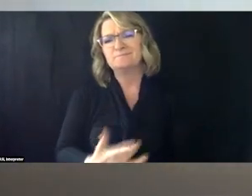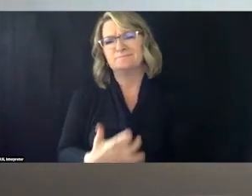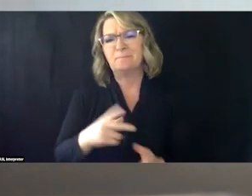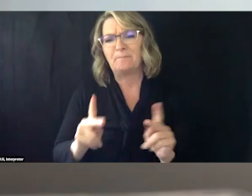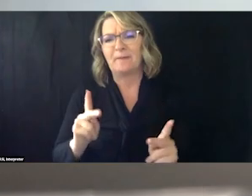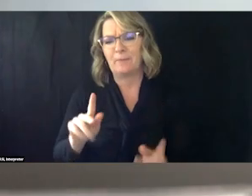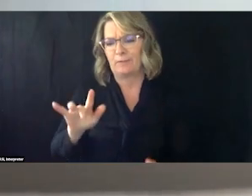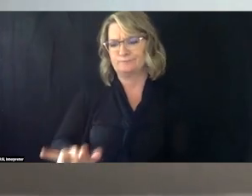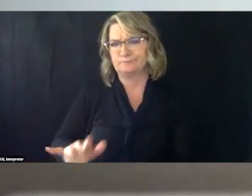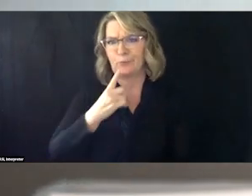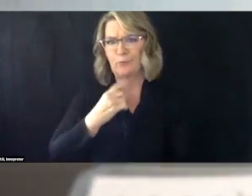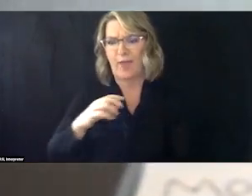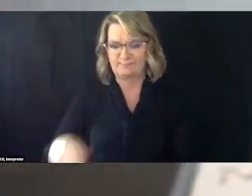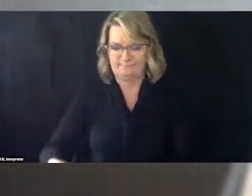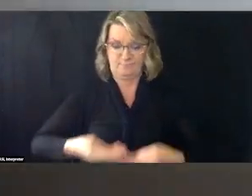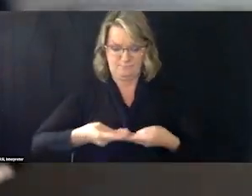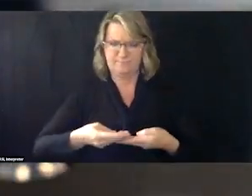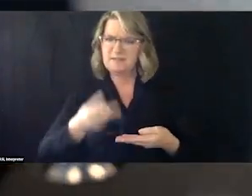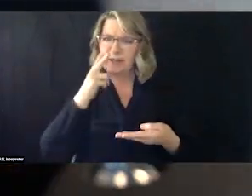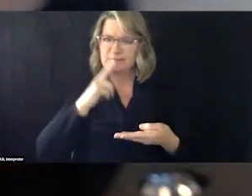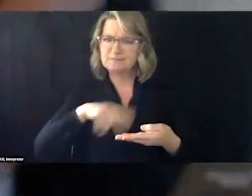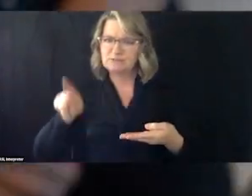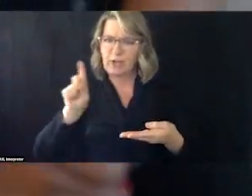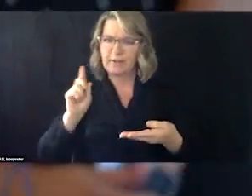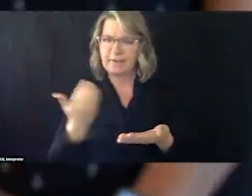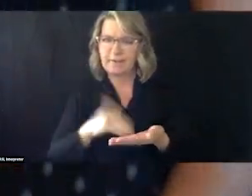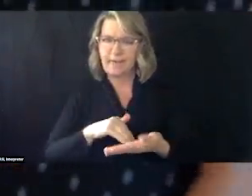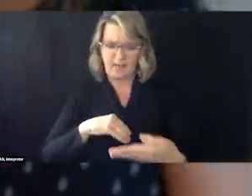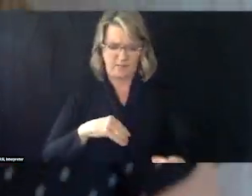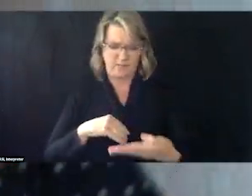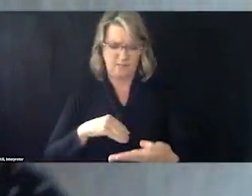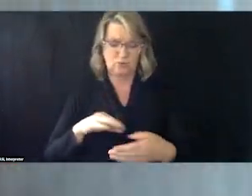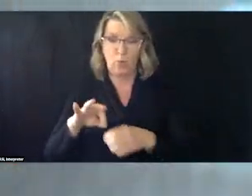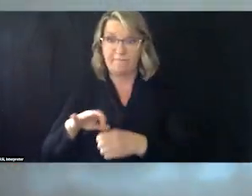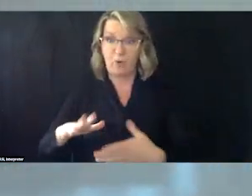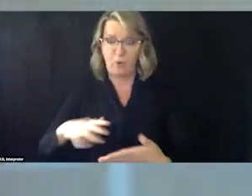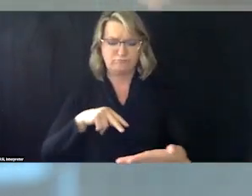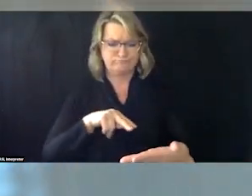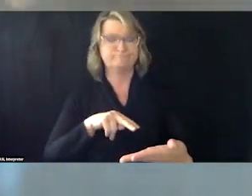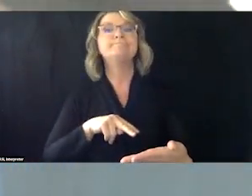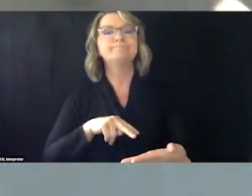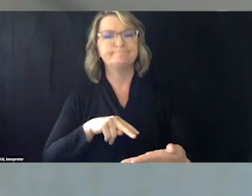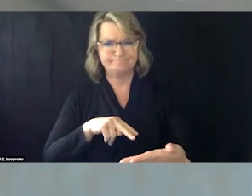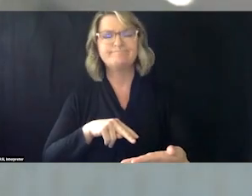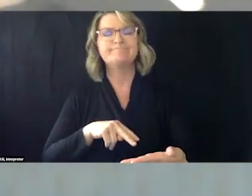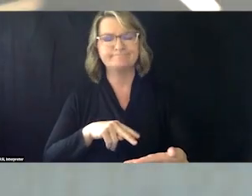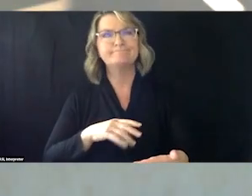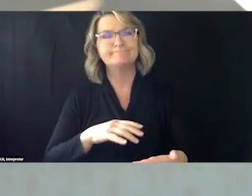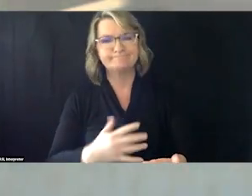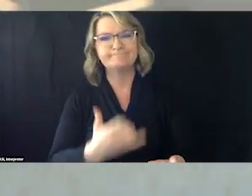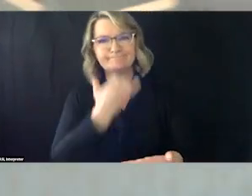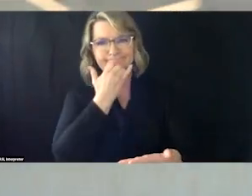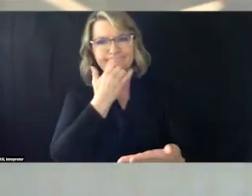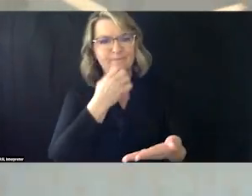it and see so then it returned that ballot the voter would be able to look and say yep I truly